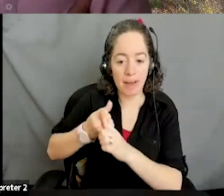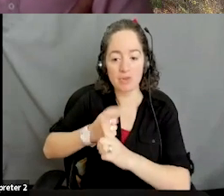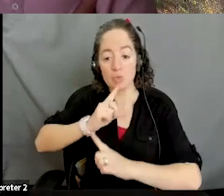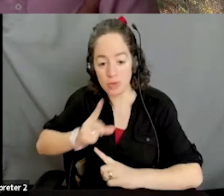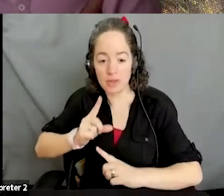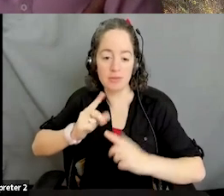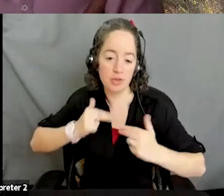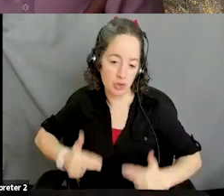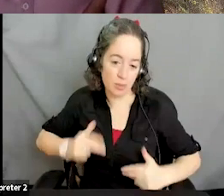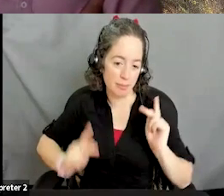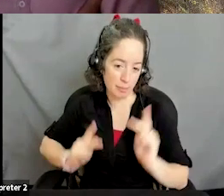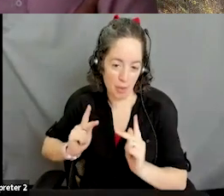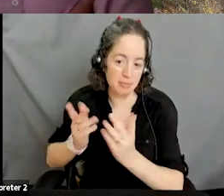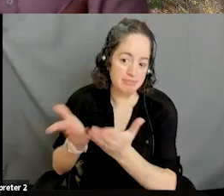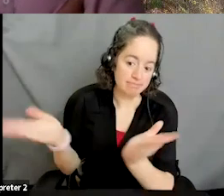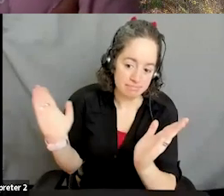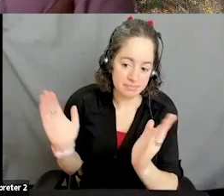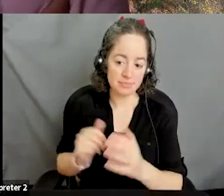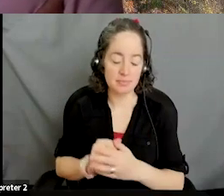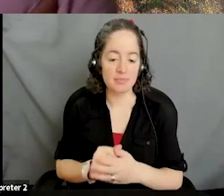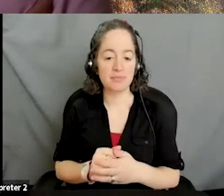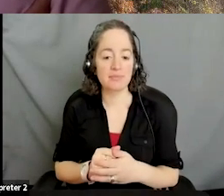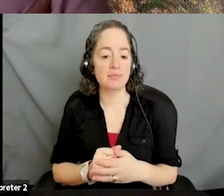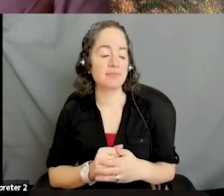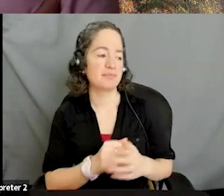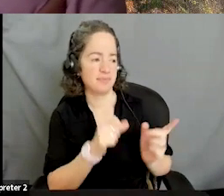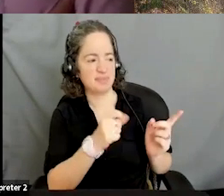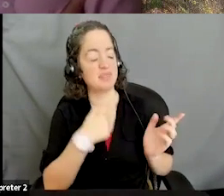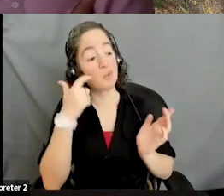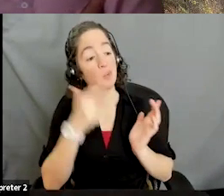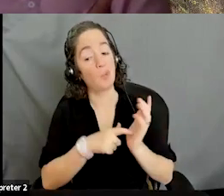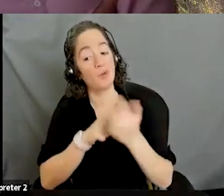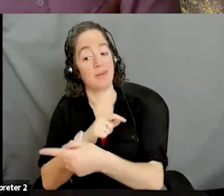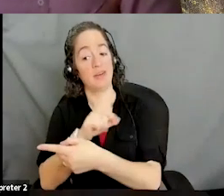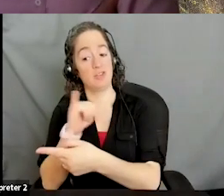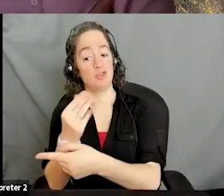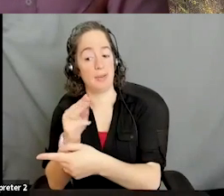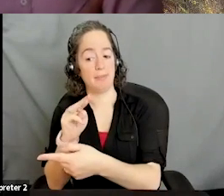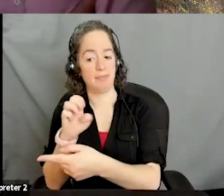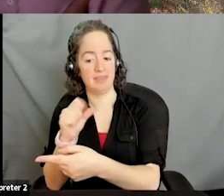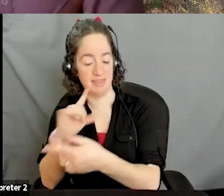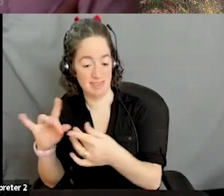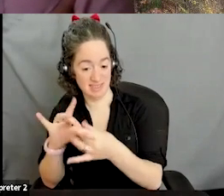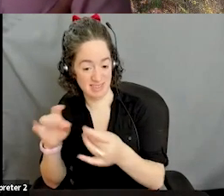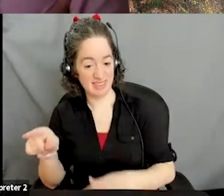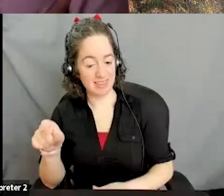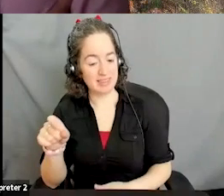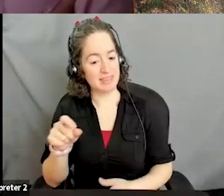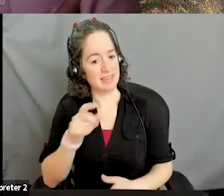James chimed in in the chat and said that your leadership has been integral to bringing this to the level of importance that it deserves.